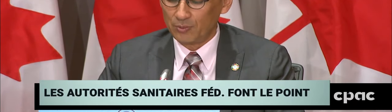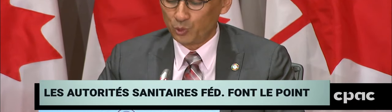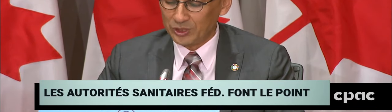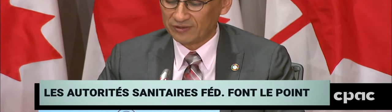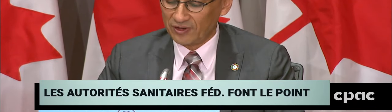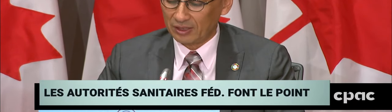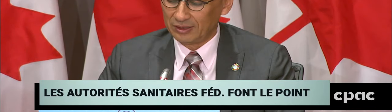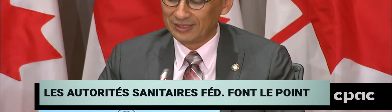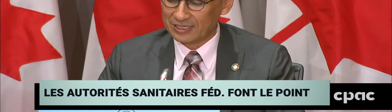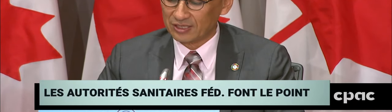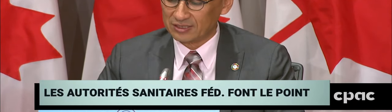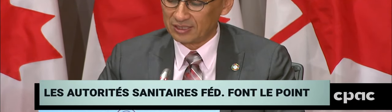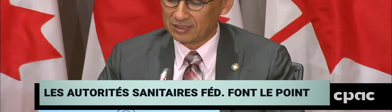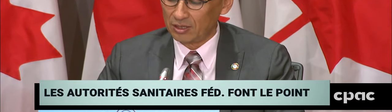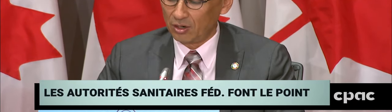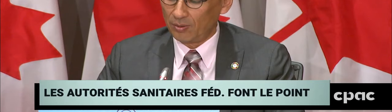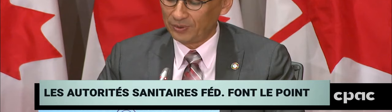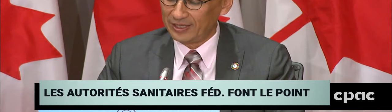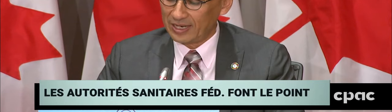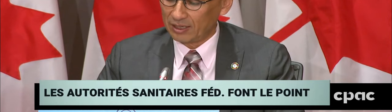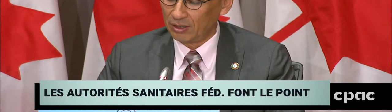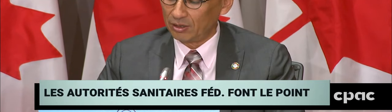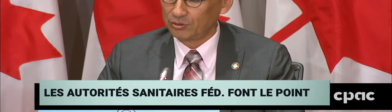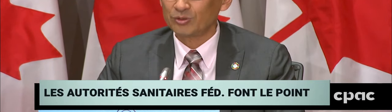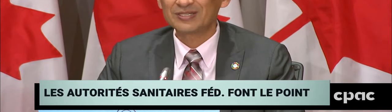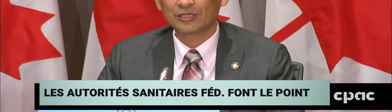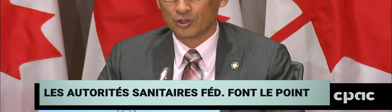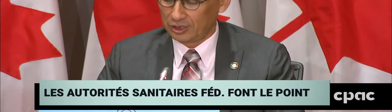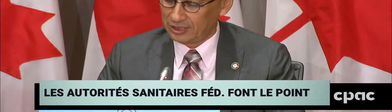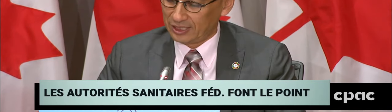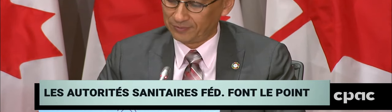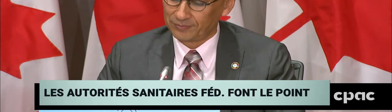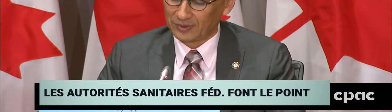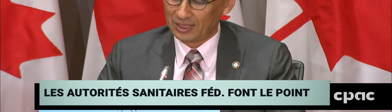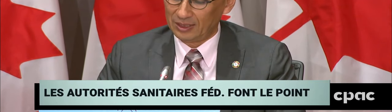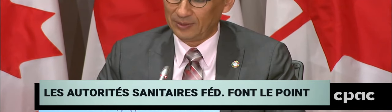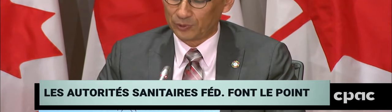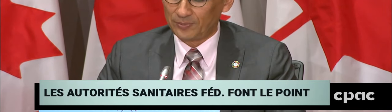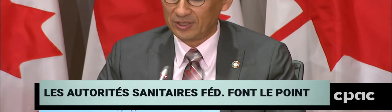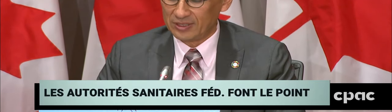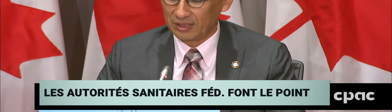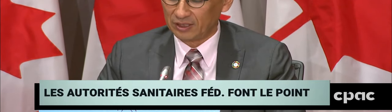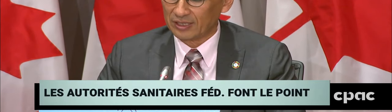MANY COMMUNITIES CLOSED SELECTED